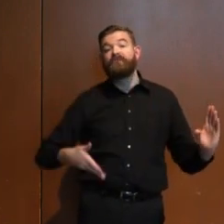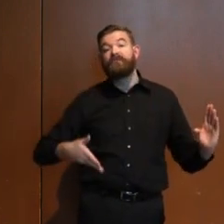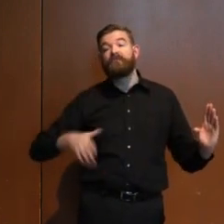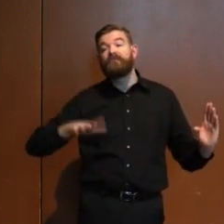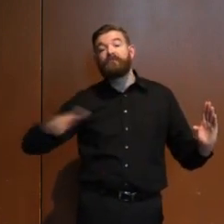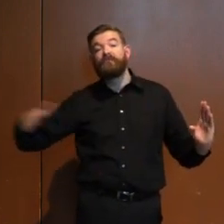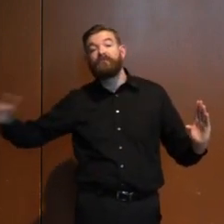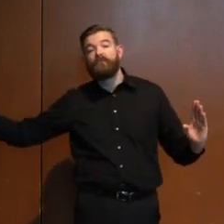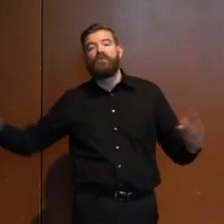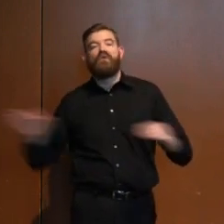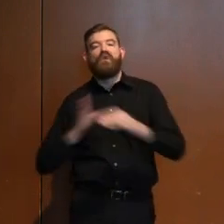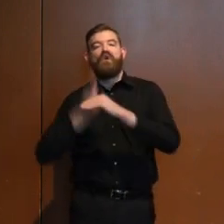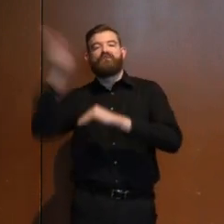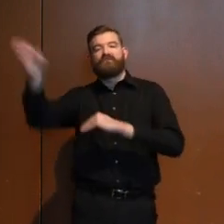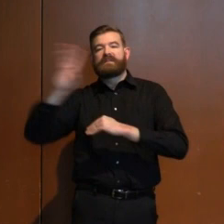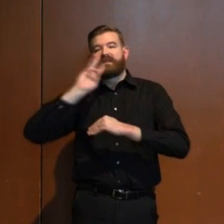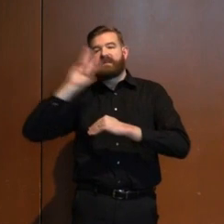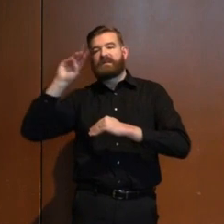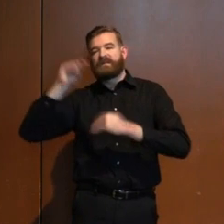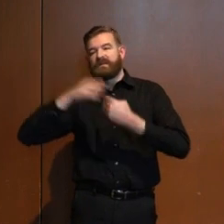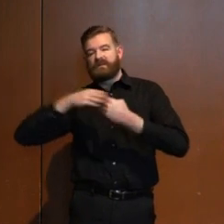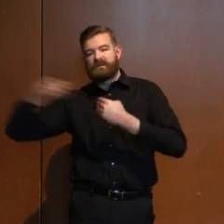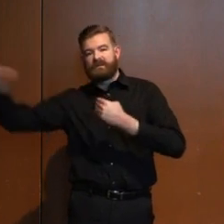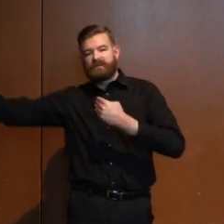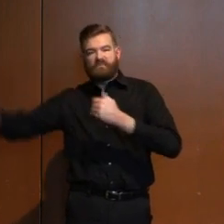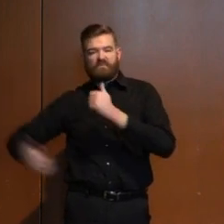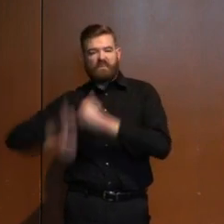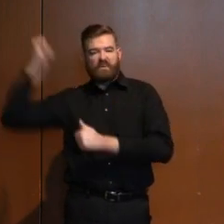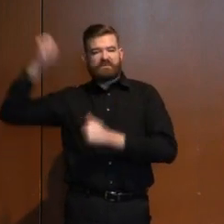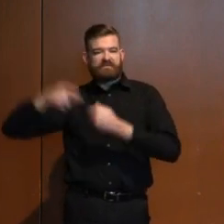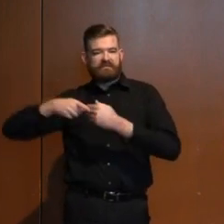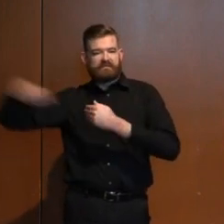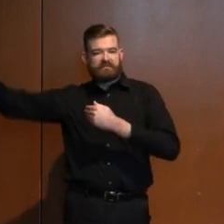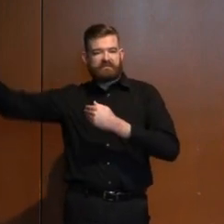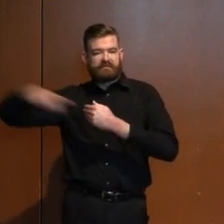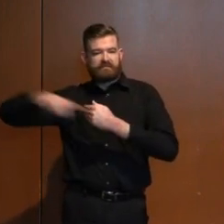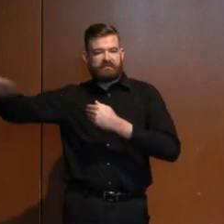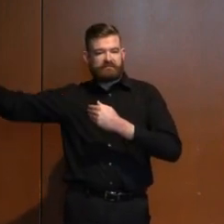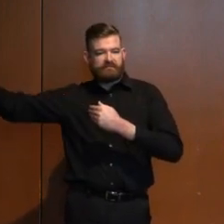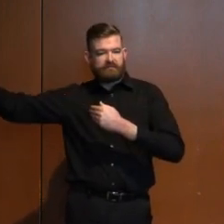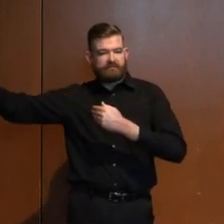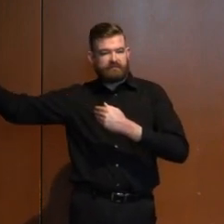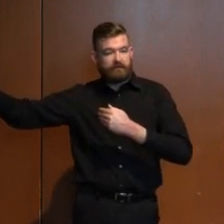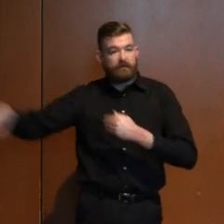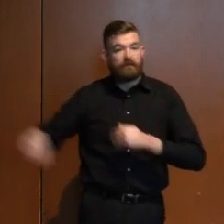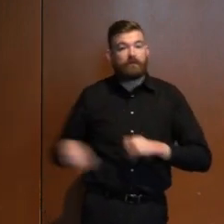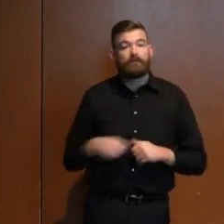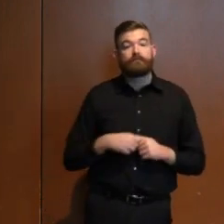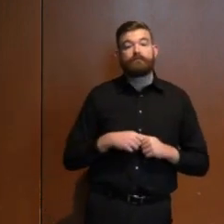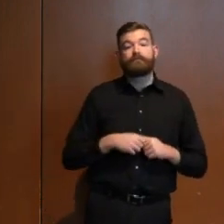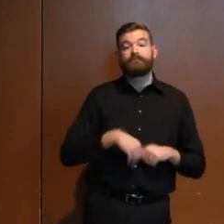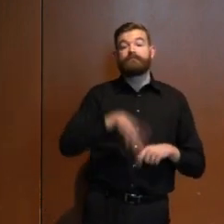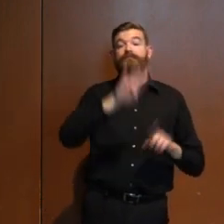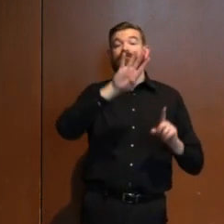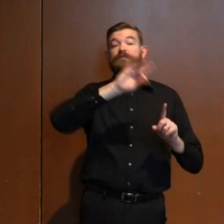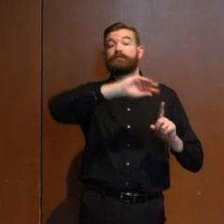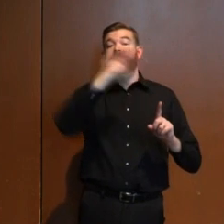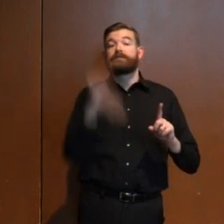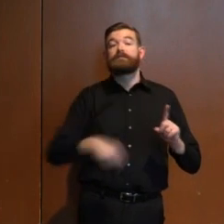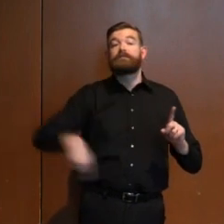15 DEATHS OR 24% WERE IN INDIVIDUALS AGES 30 TO 60 AND